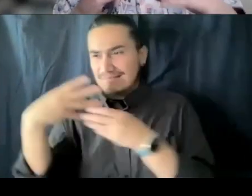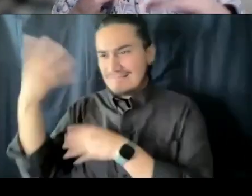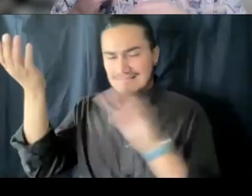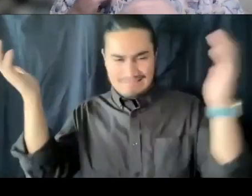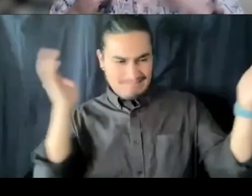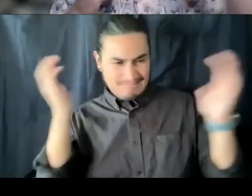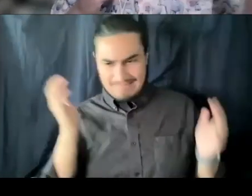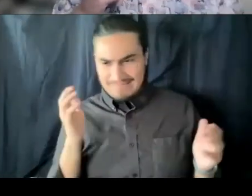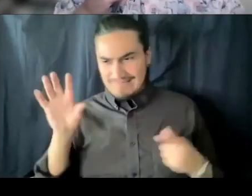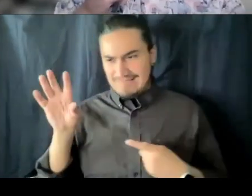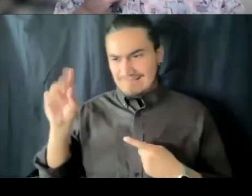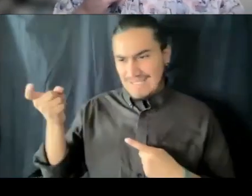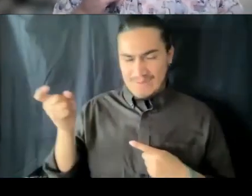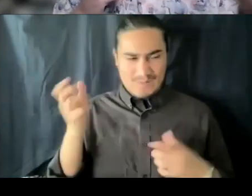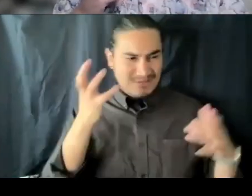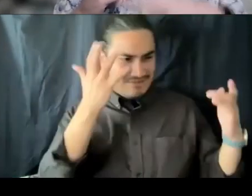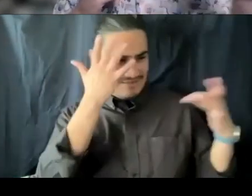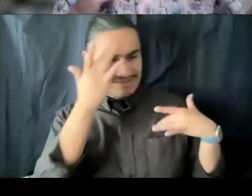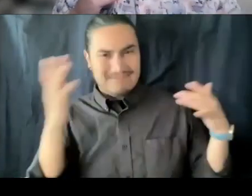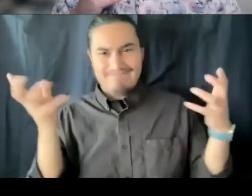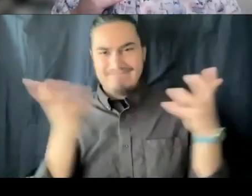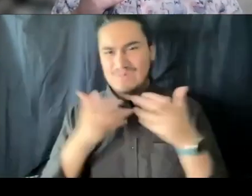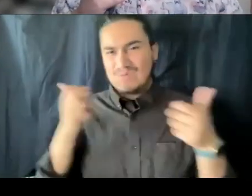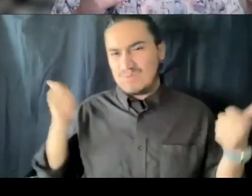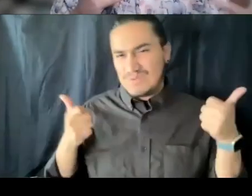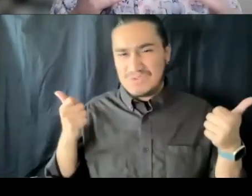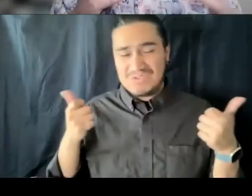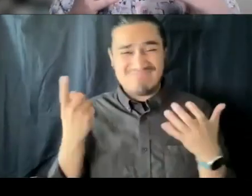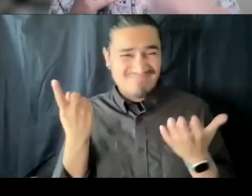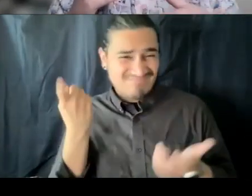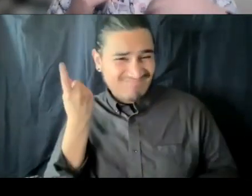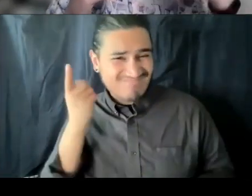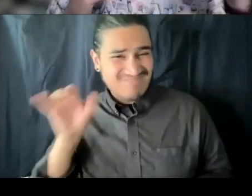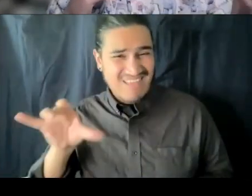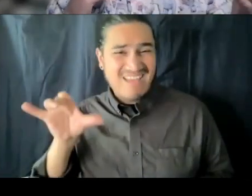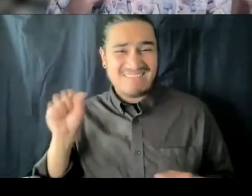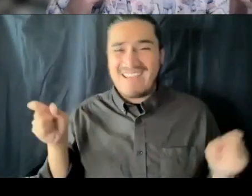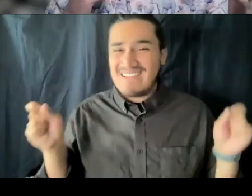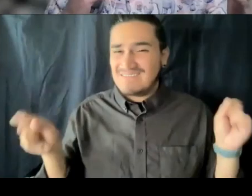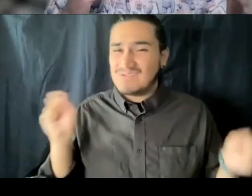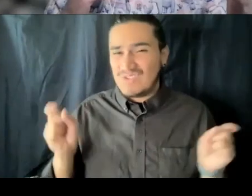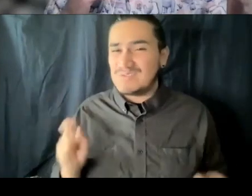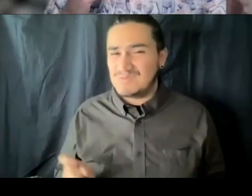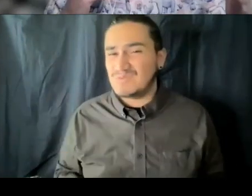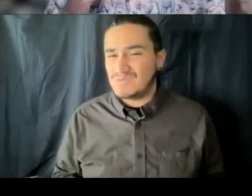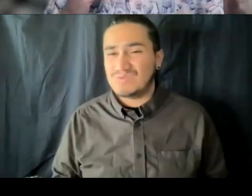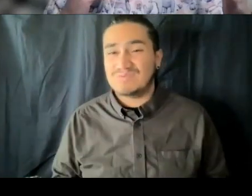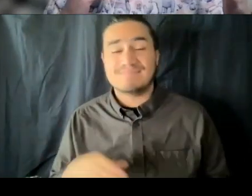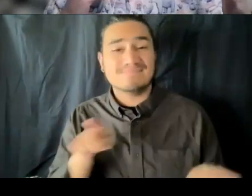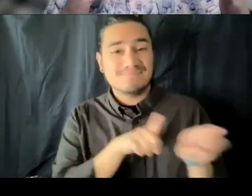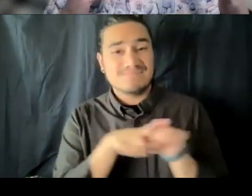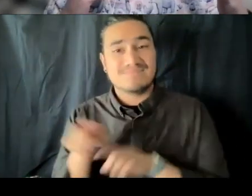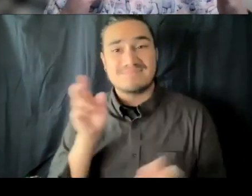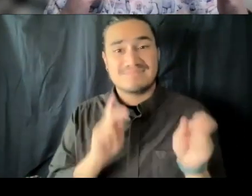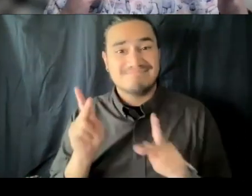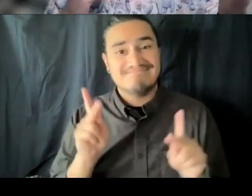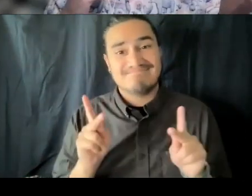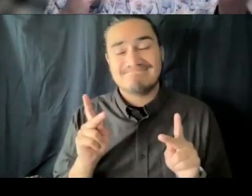and matching them to diagnosis of changes. And as people are able to, you know,